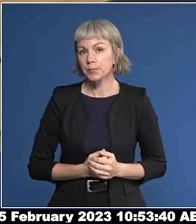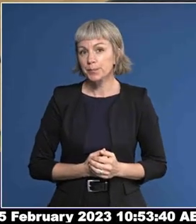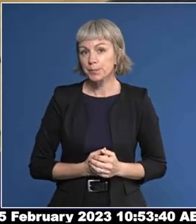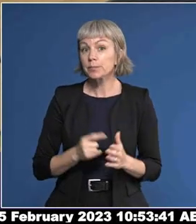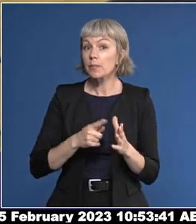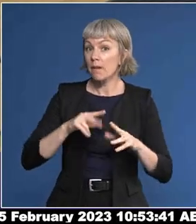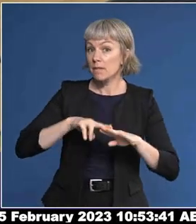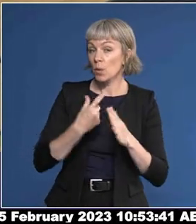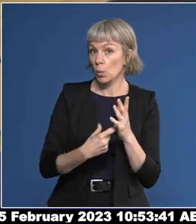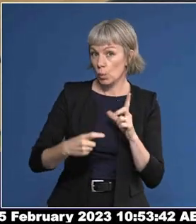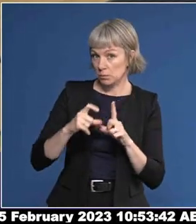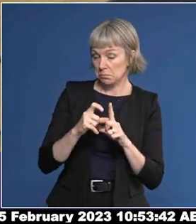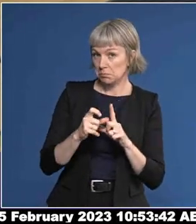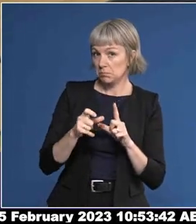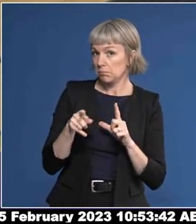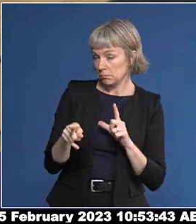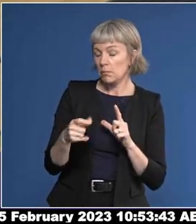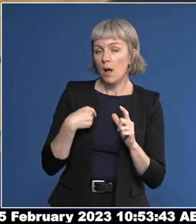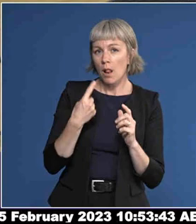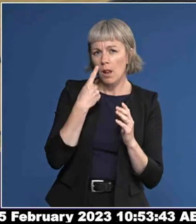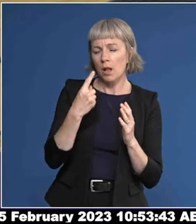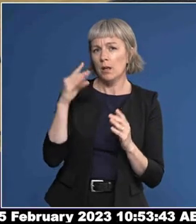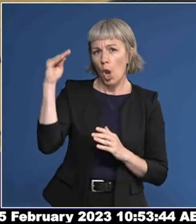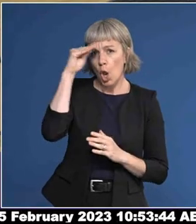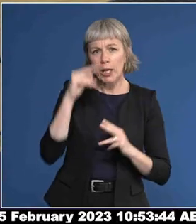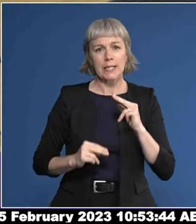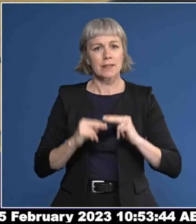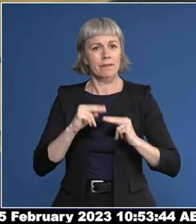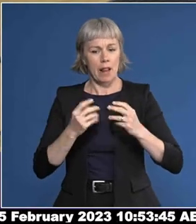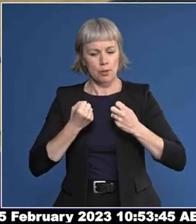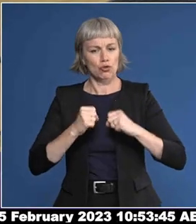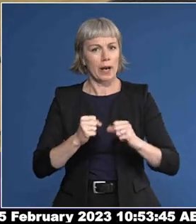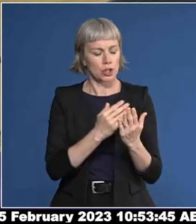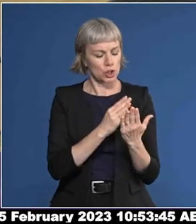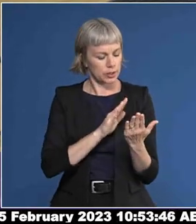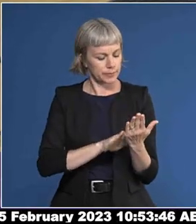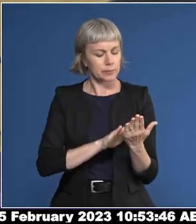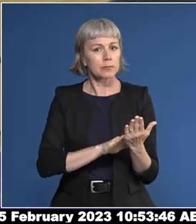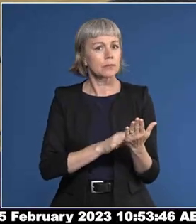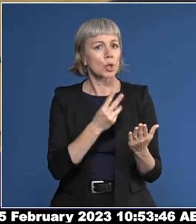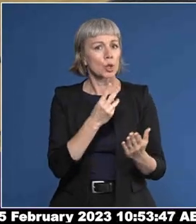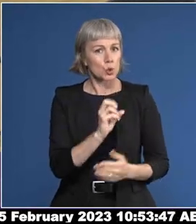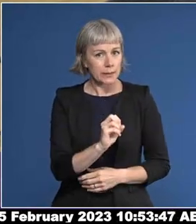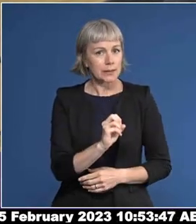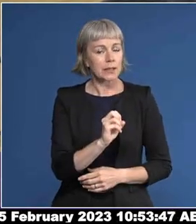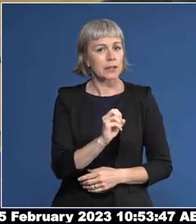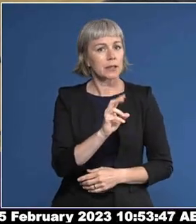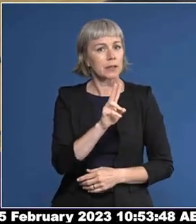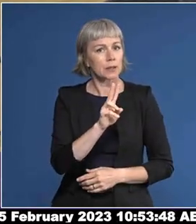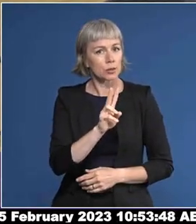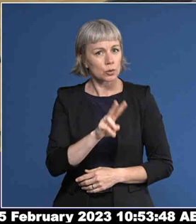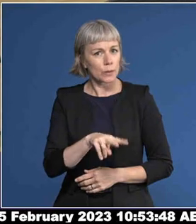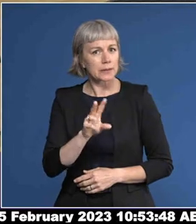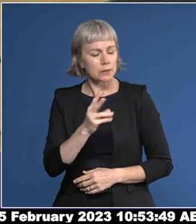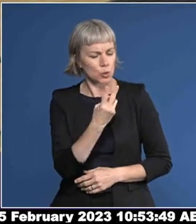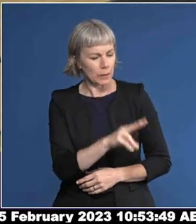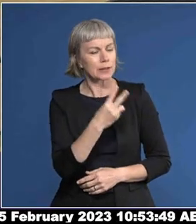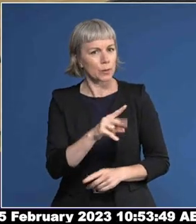learning and development strategy September 2022 to June 2024, one area that you identify